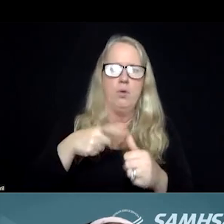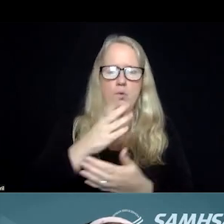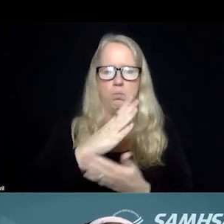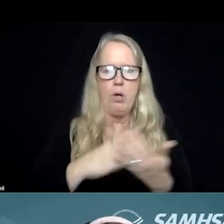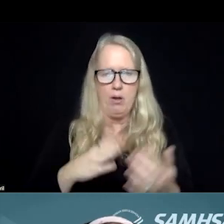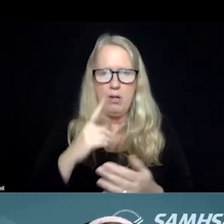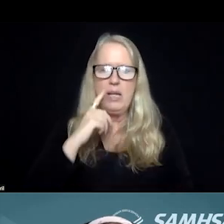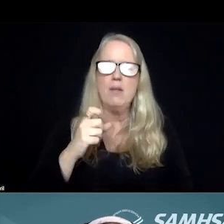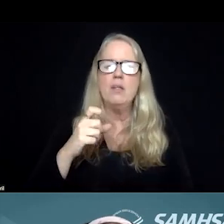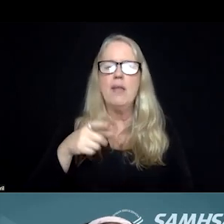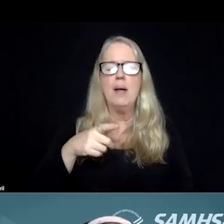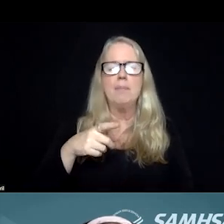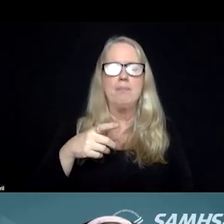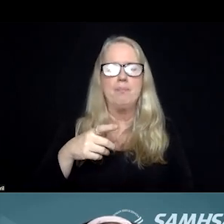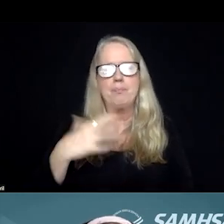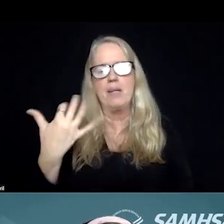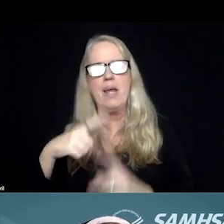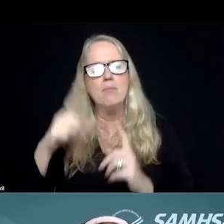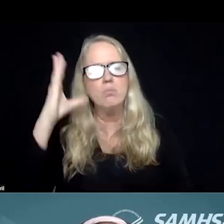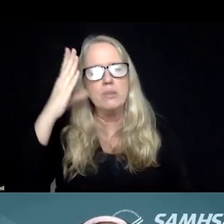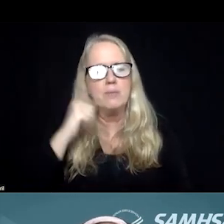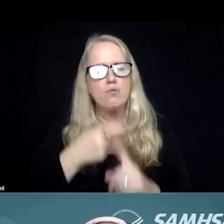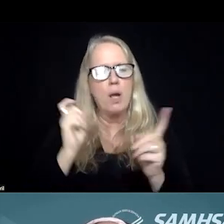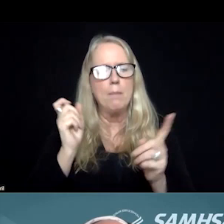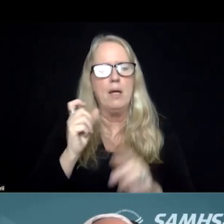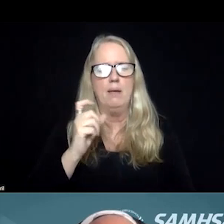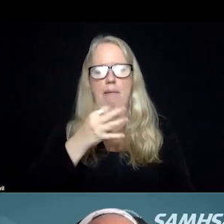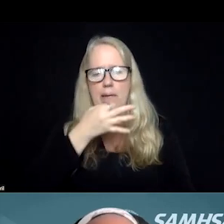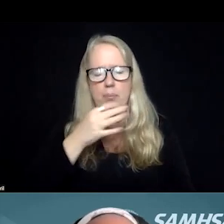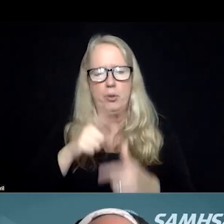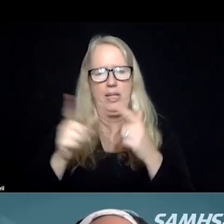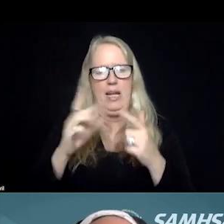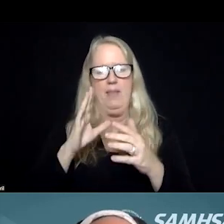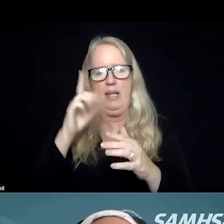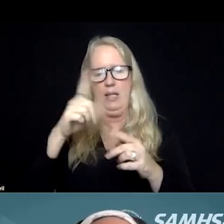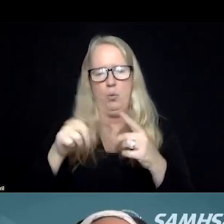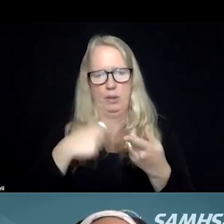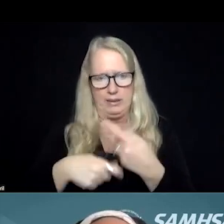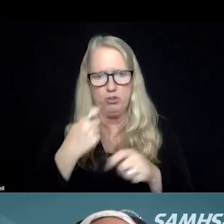PRESENTATIONS FROM EXPERTS AND THERE IS AN EXCHANGE AND IT IS